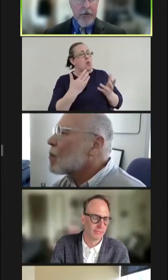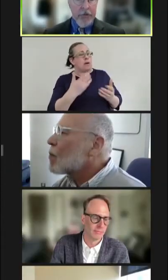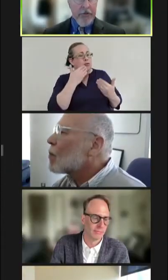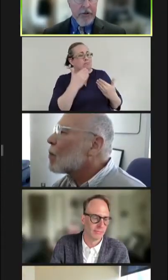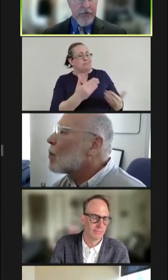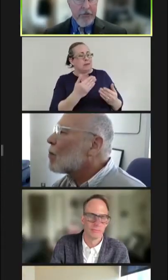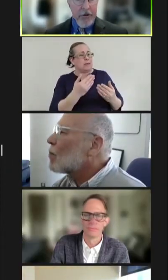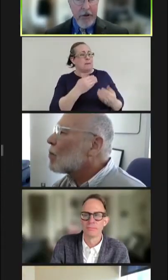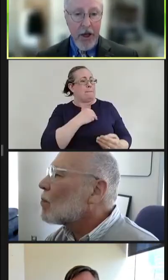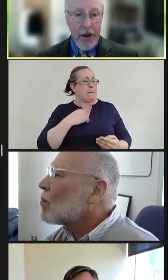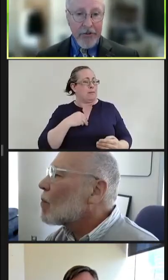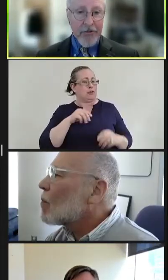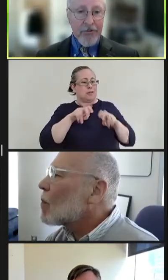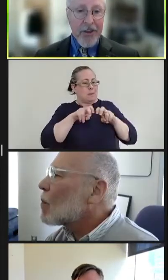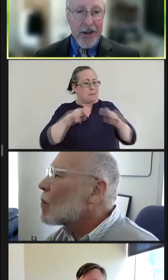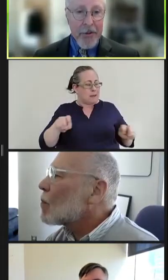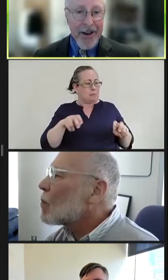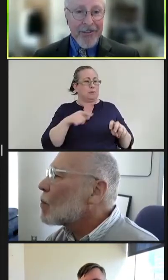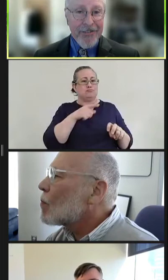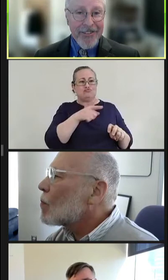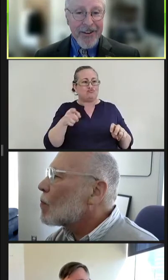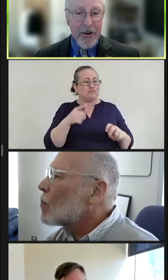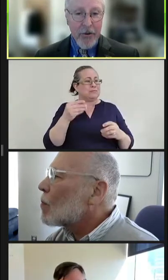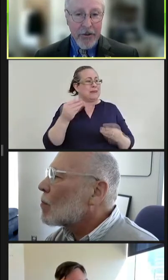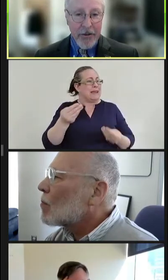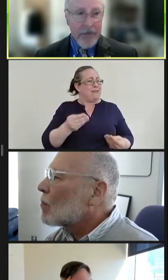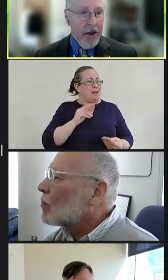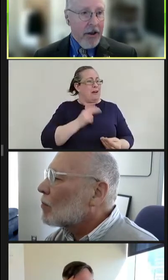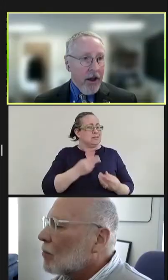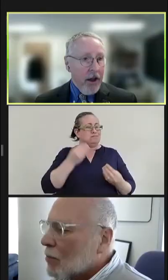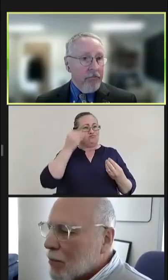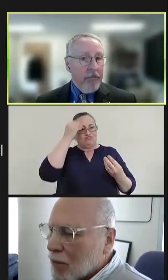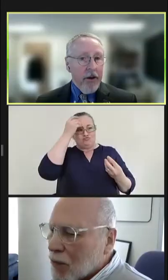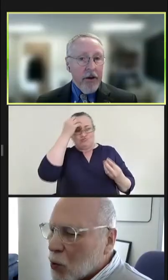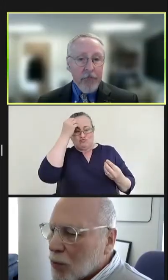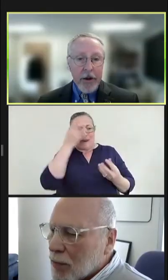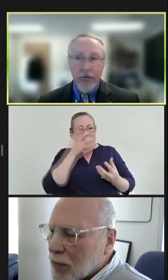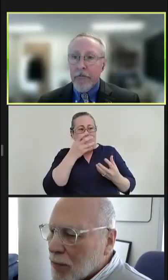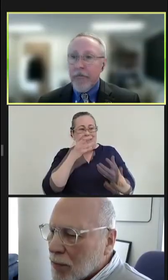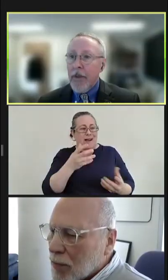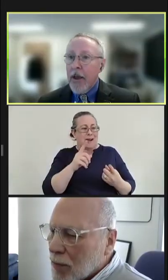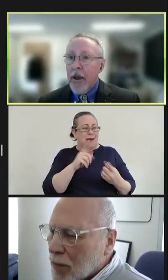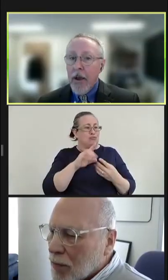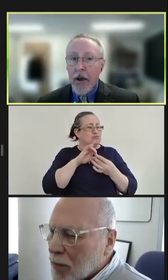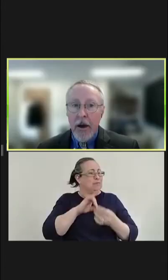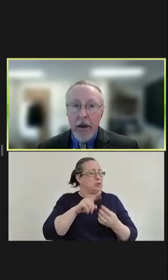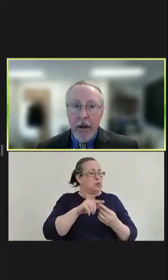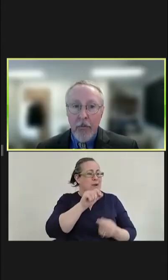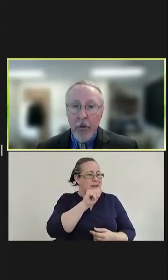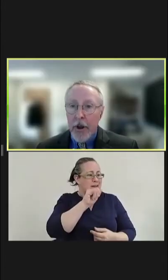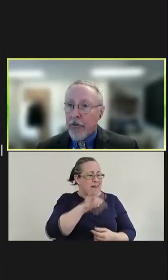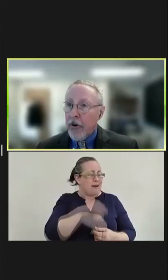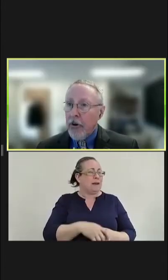You've given us a lot of things to think about around the AI spectrum. And we'll now turn to